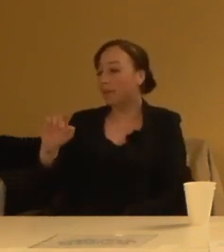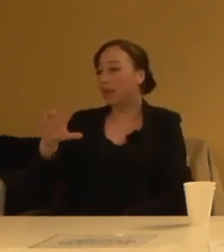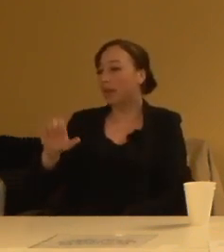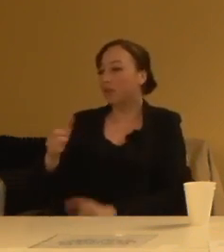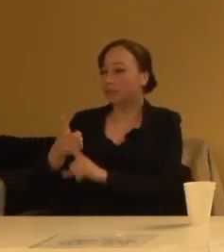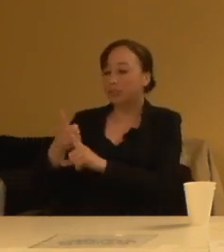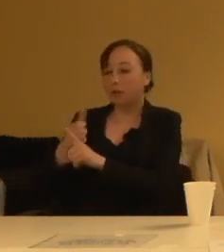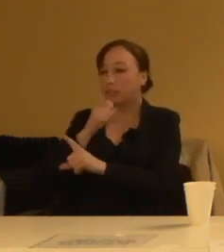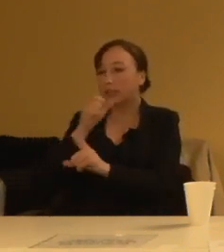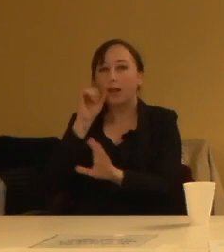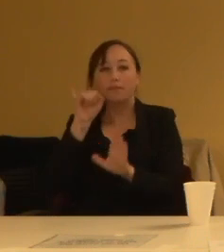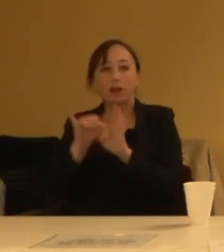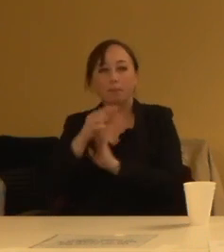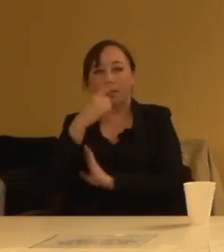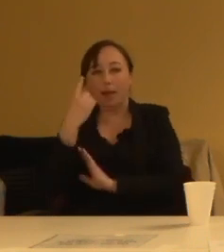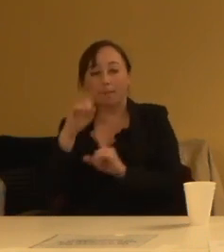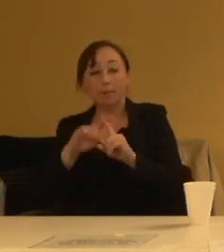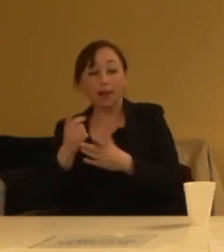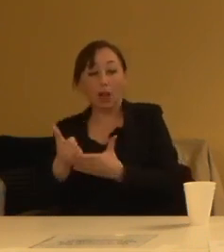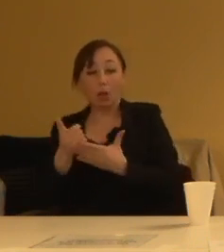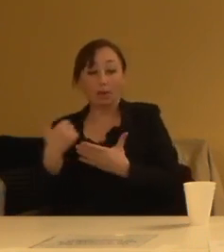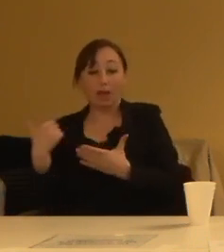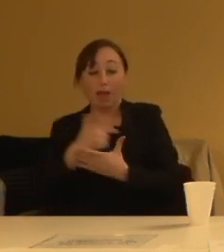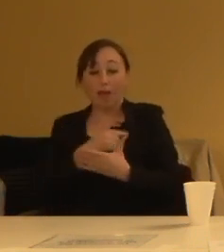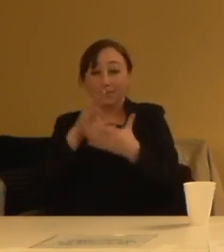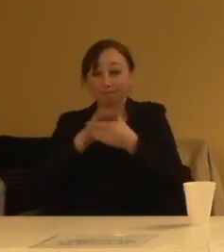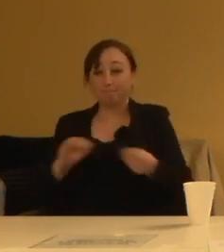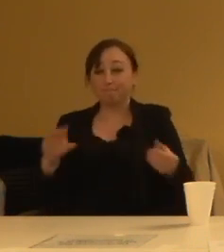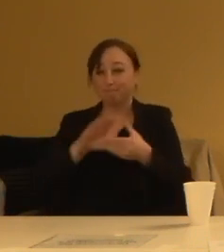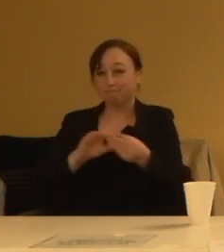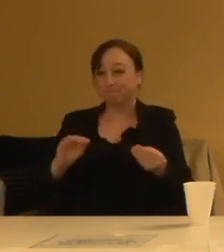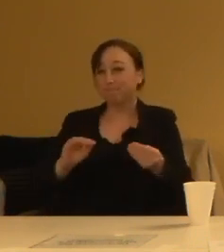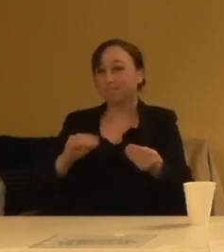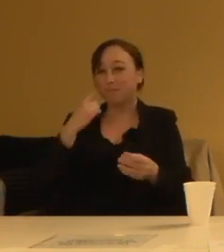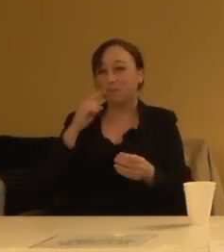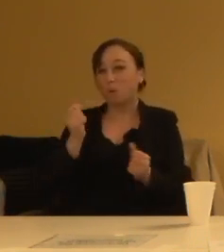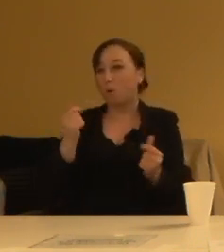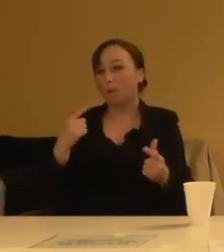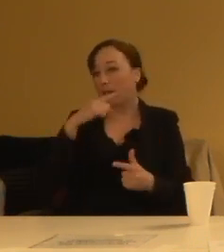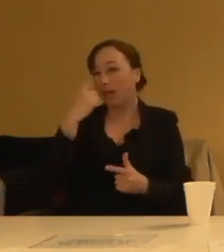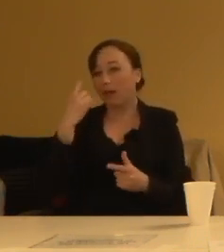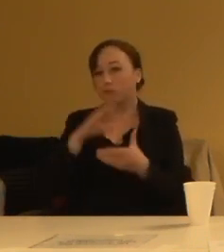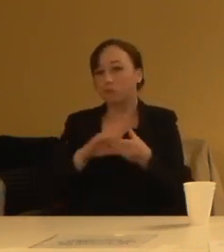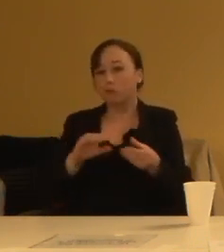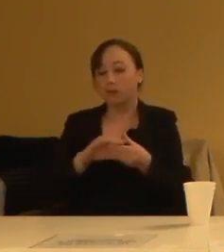but helped us tell an all black story on Tony Stone. And one of the things that Camille actually said coming out